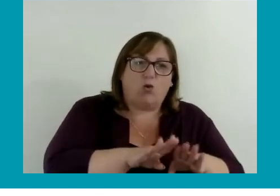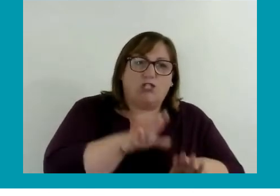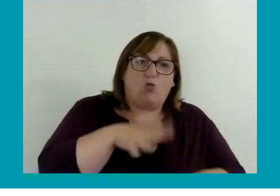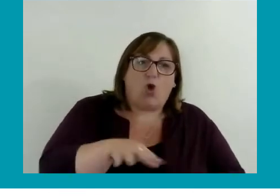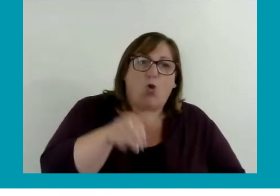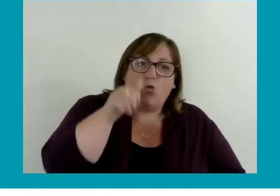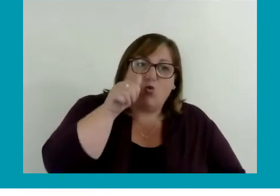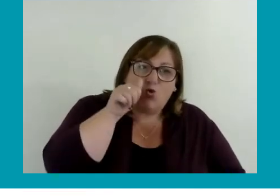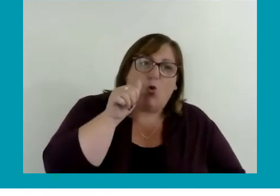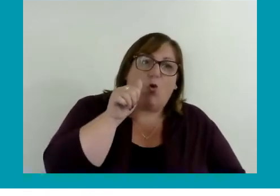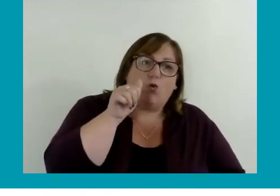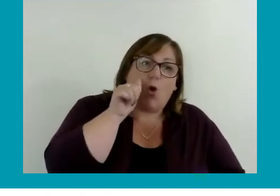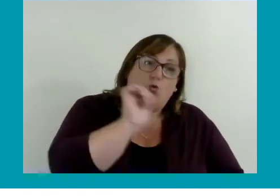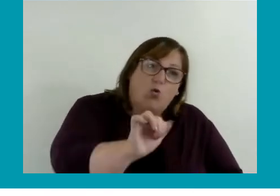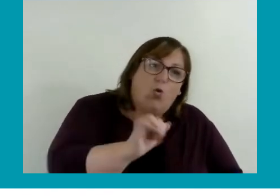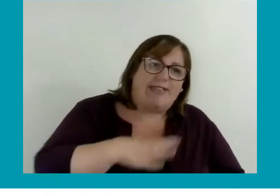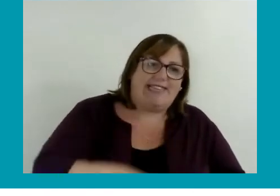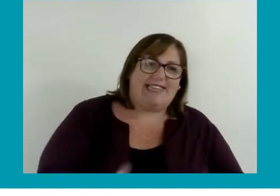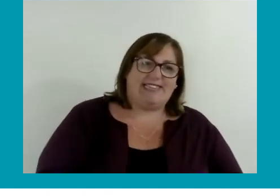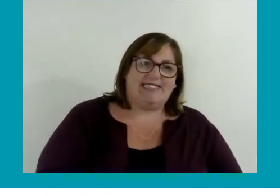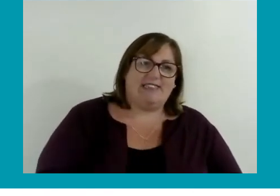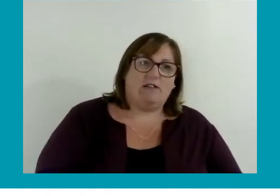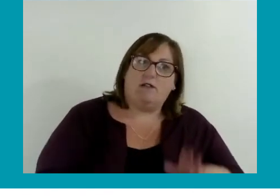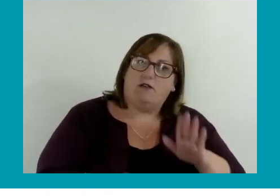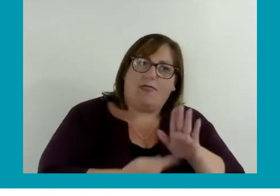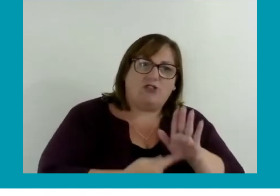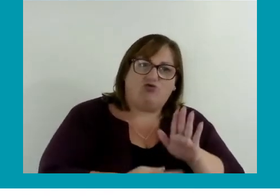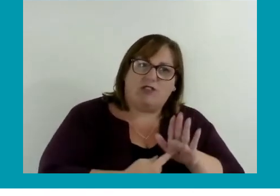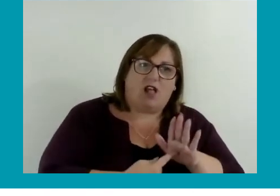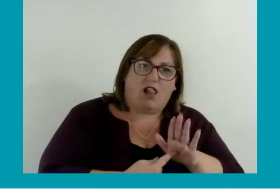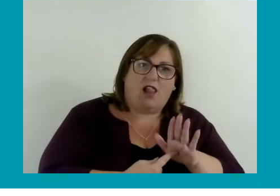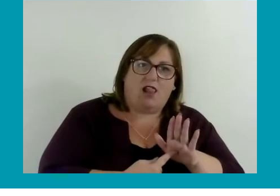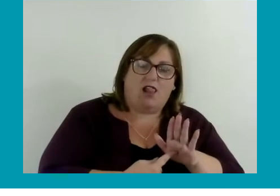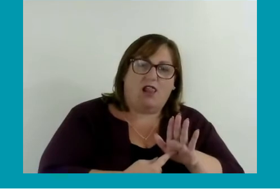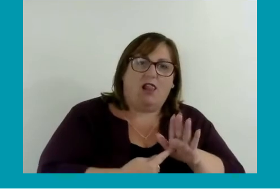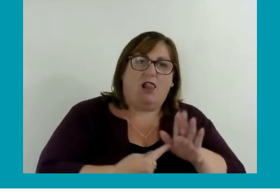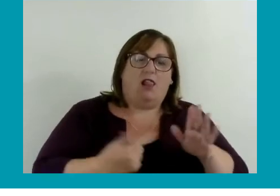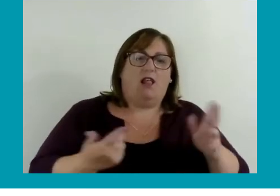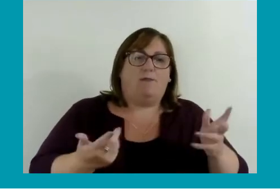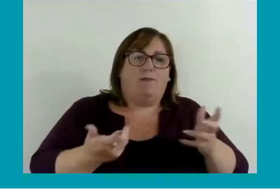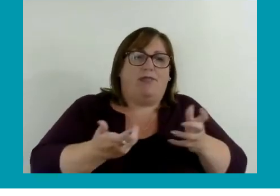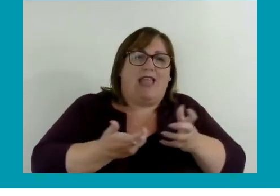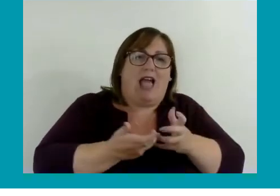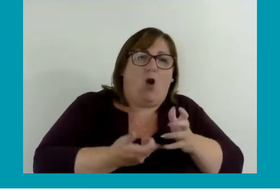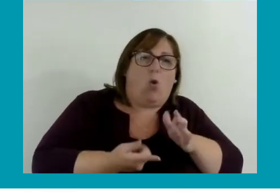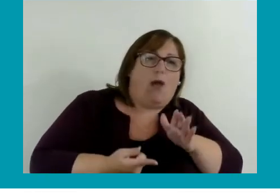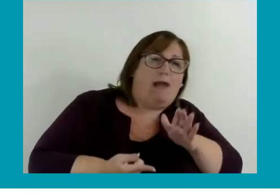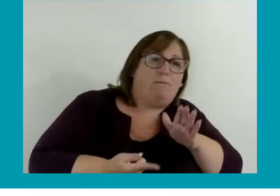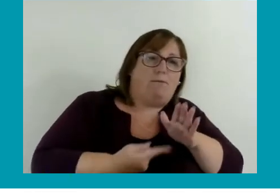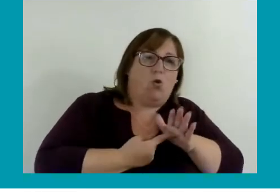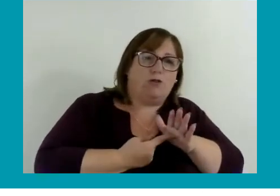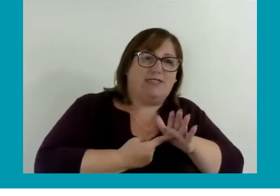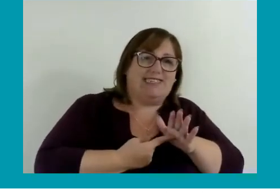really critical isn't it how important is it for our candidates to be their own self-advocate